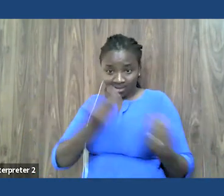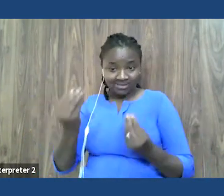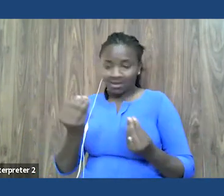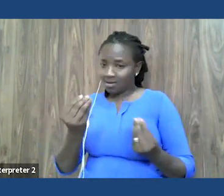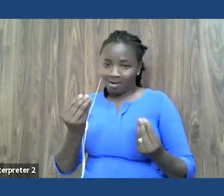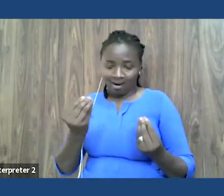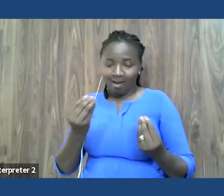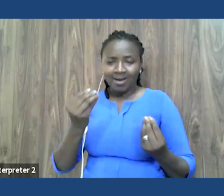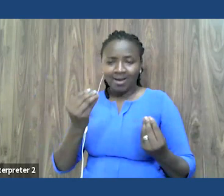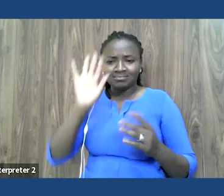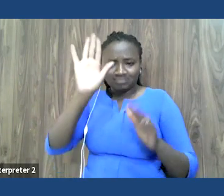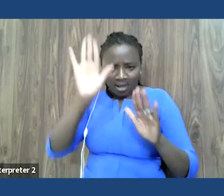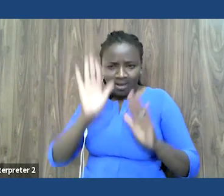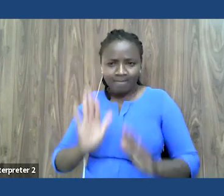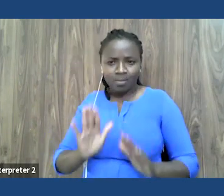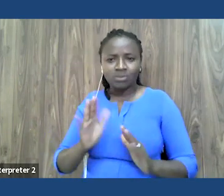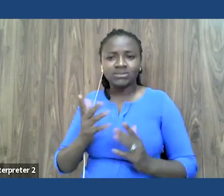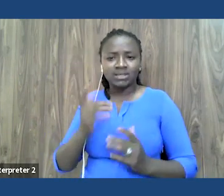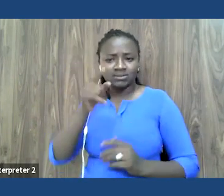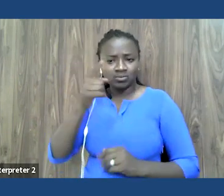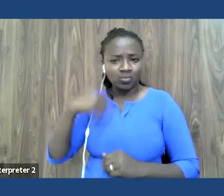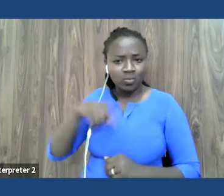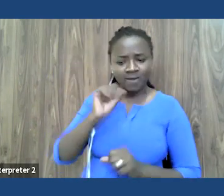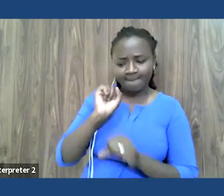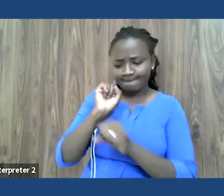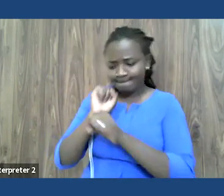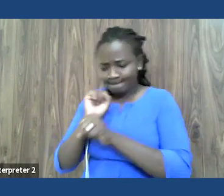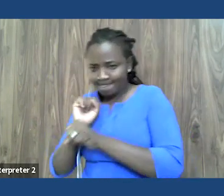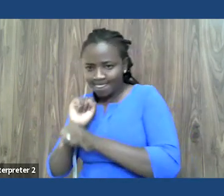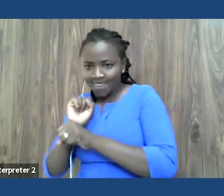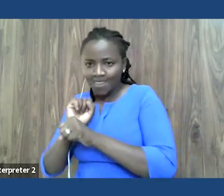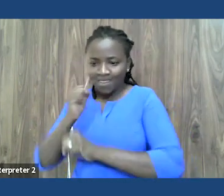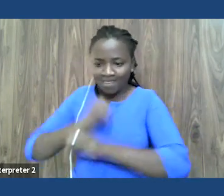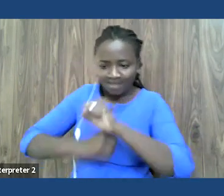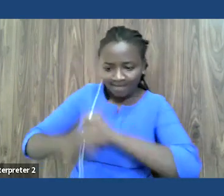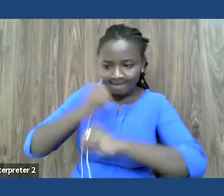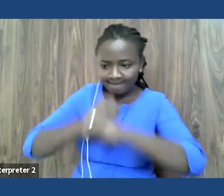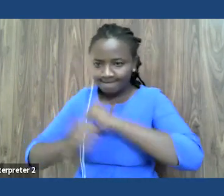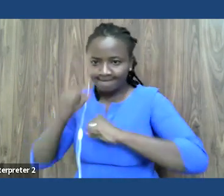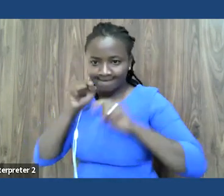That's why the work that you're doing and what we're doing here is to kind of institutionalize,